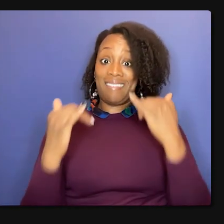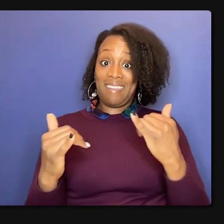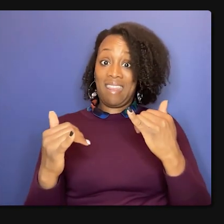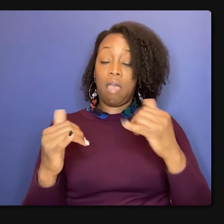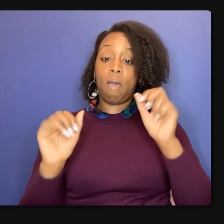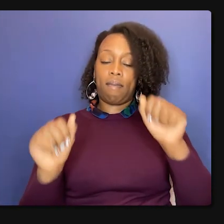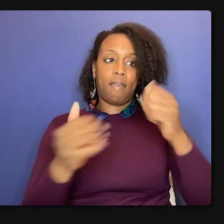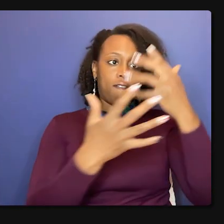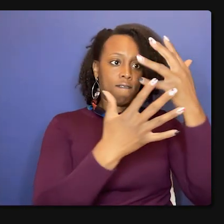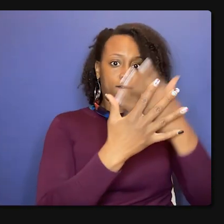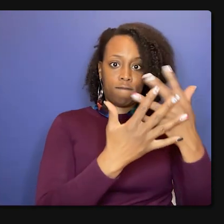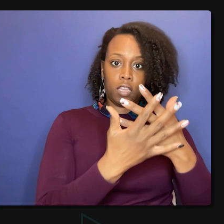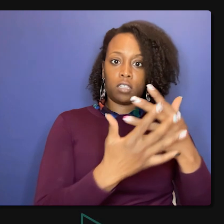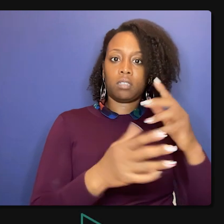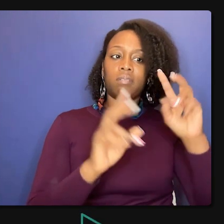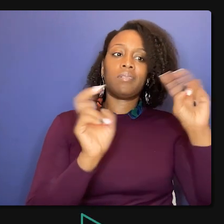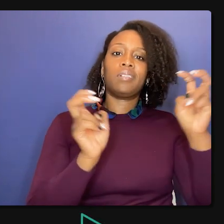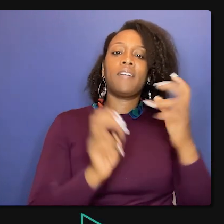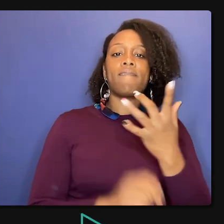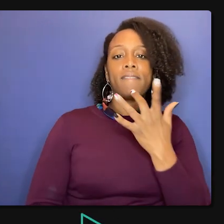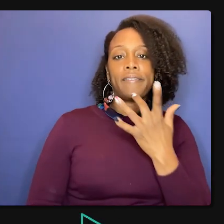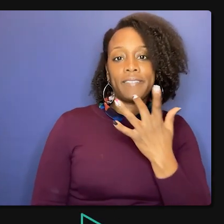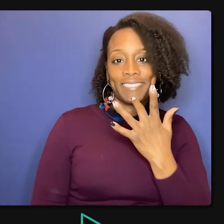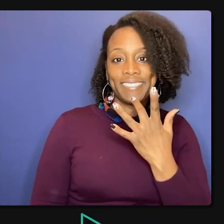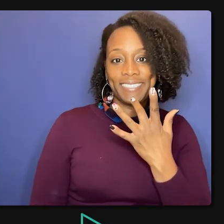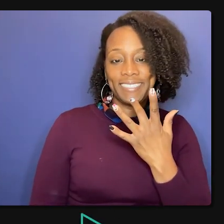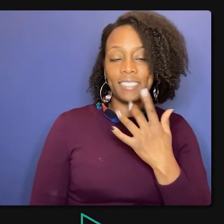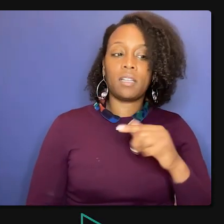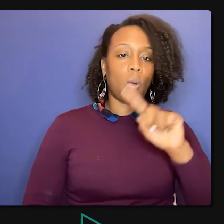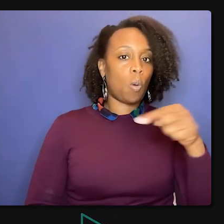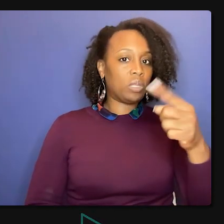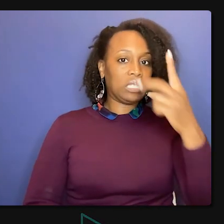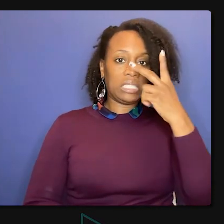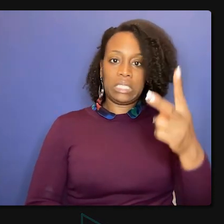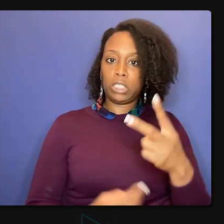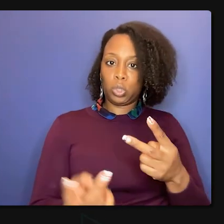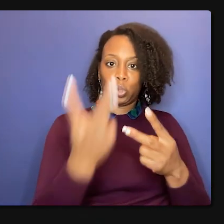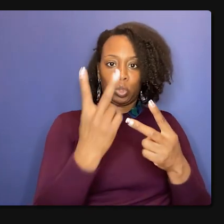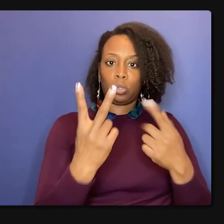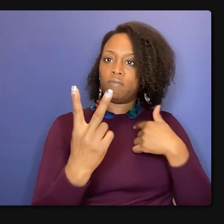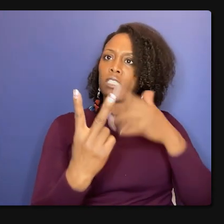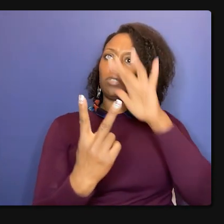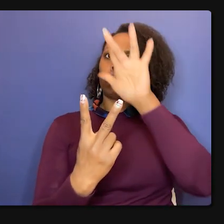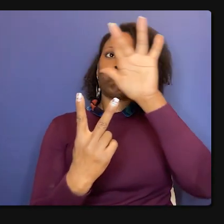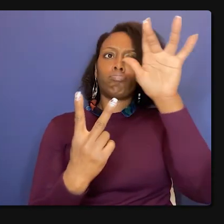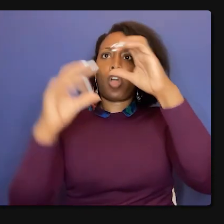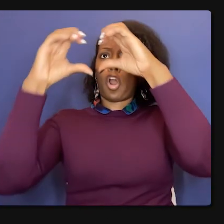And now I can filter on favorites and only see those two consoles.